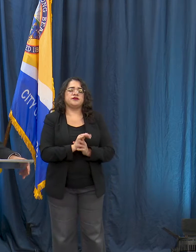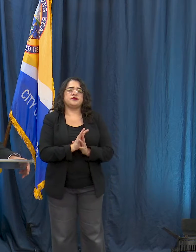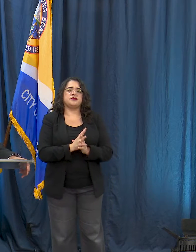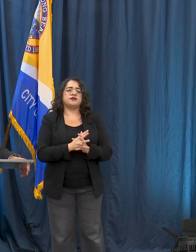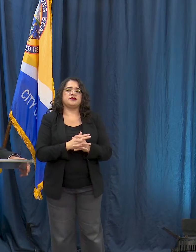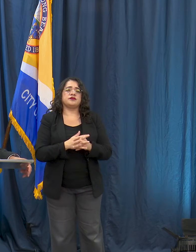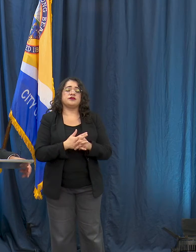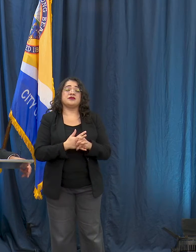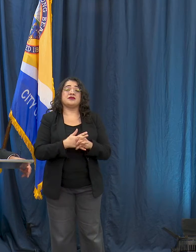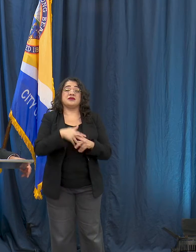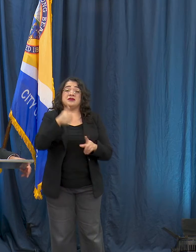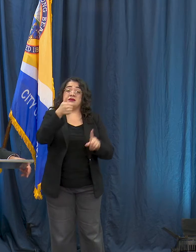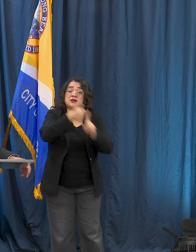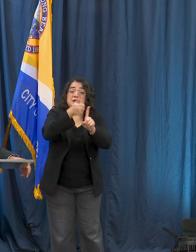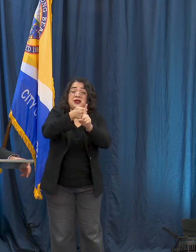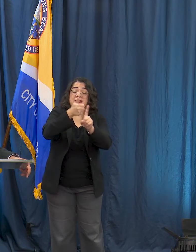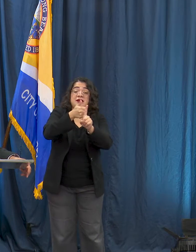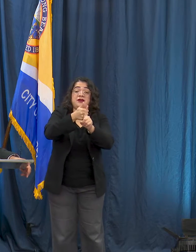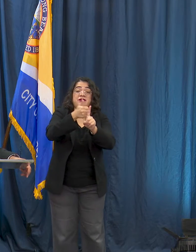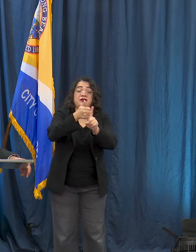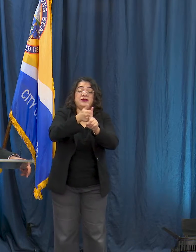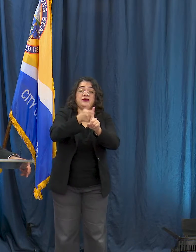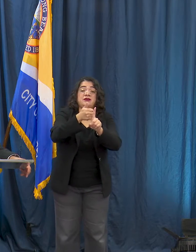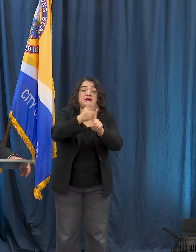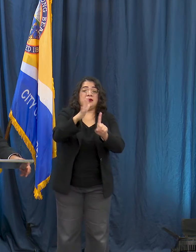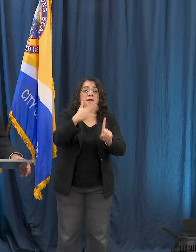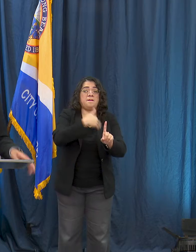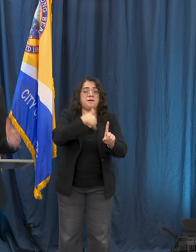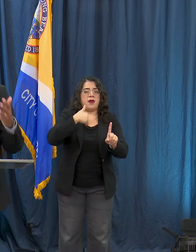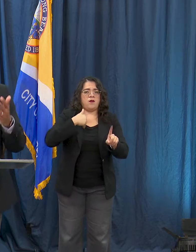is if you are a member of one of these industries,